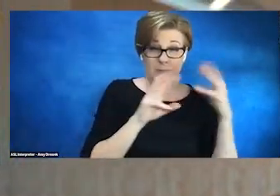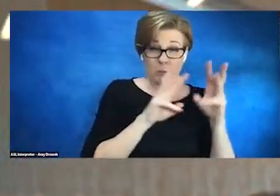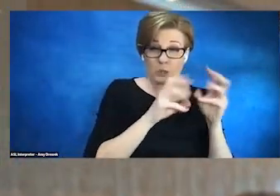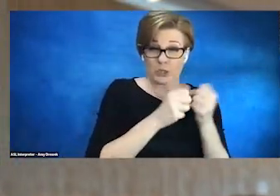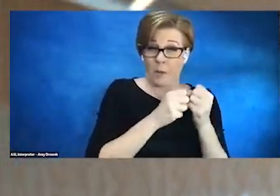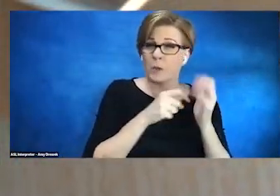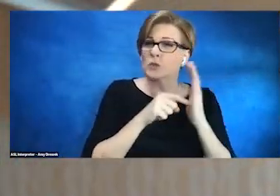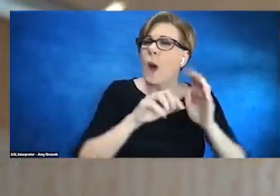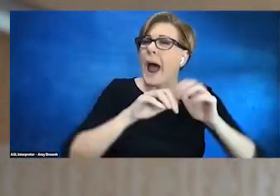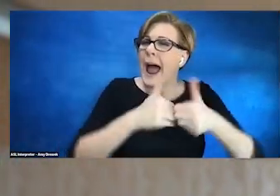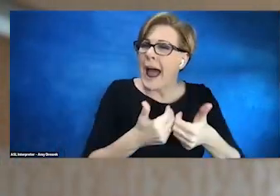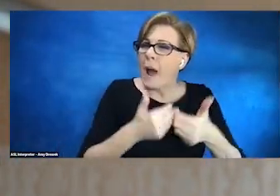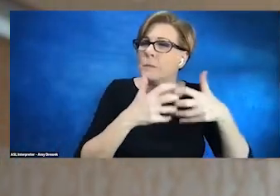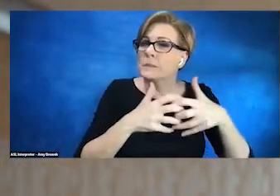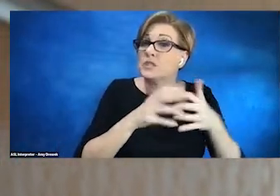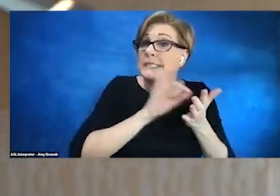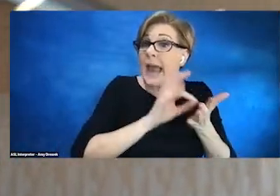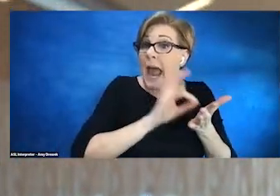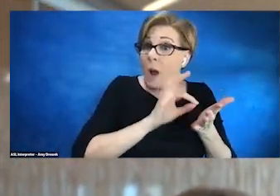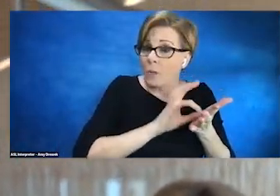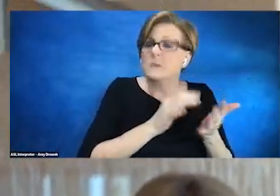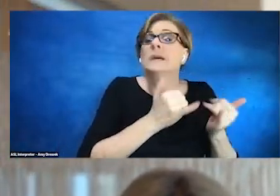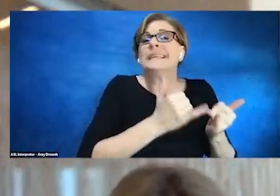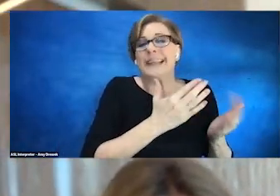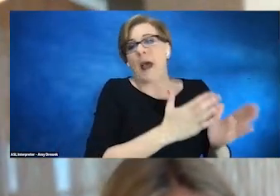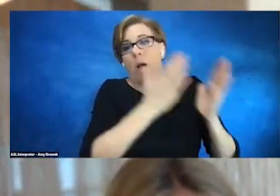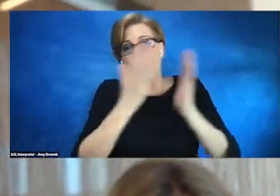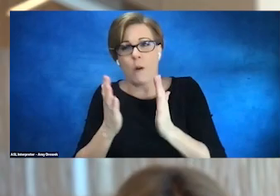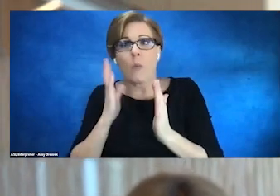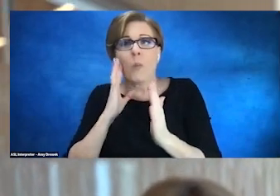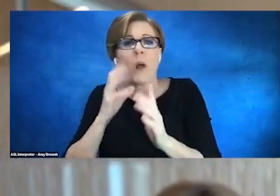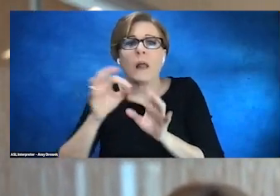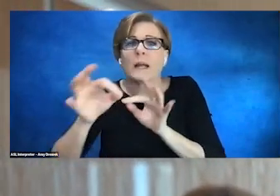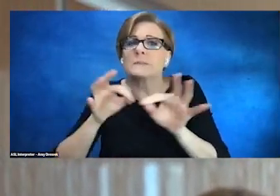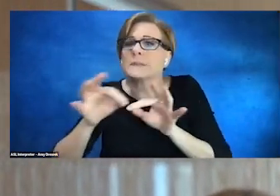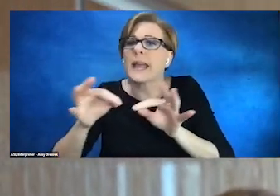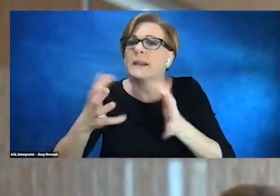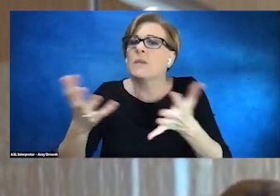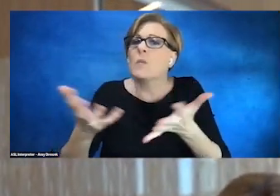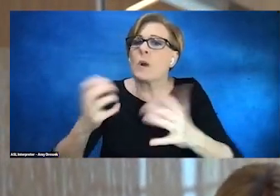ballots did want to highlight a few items and the security related to the tabulation equipment